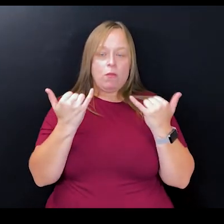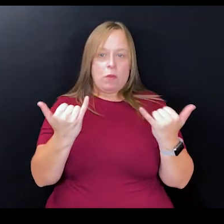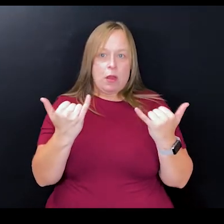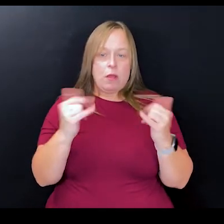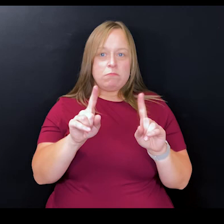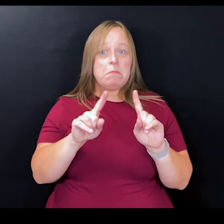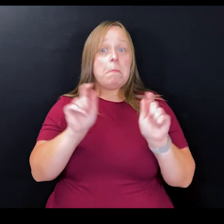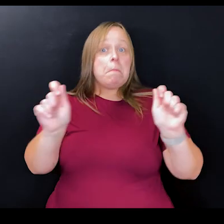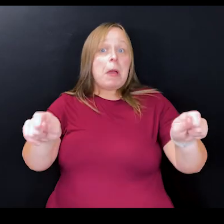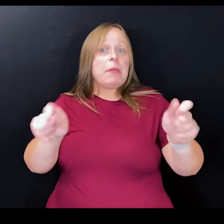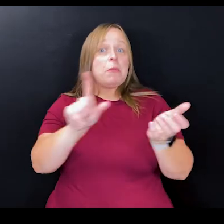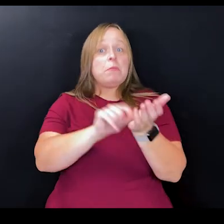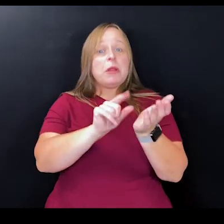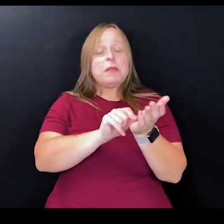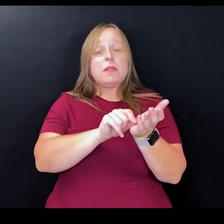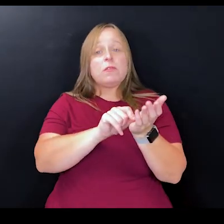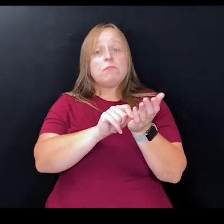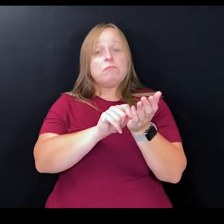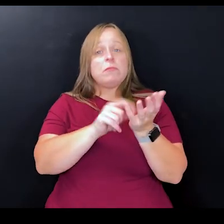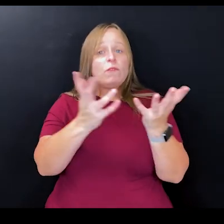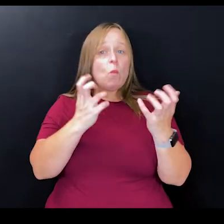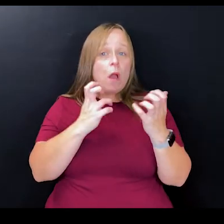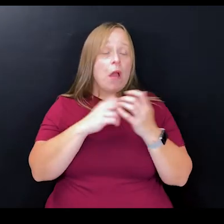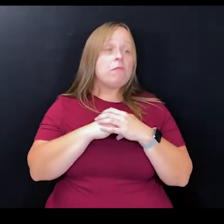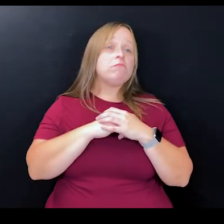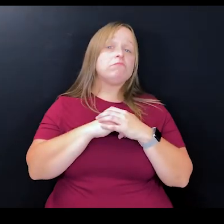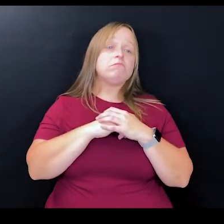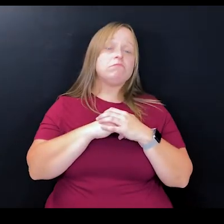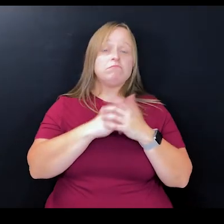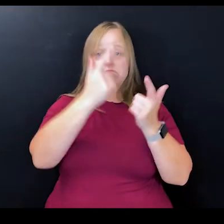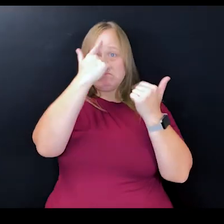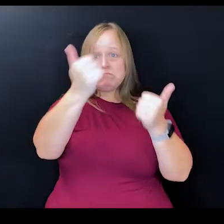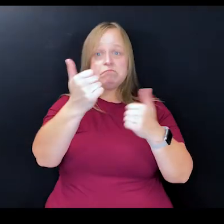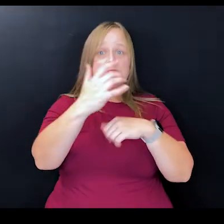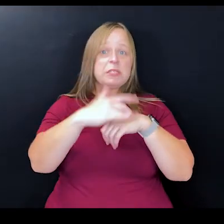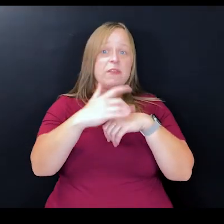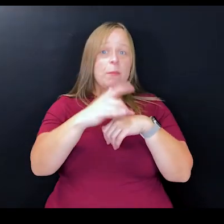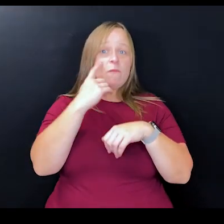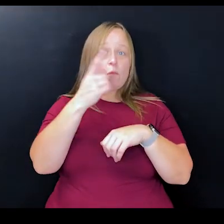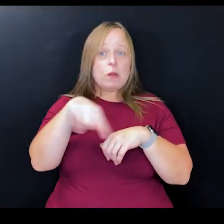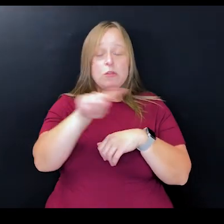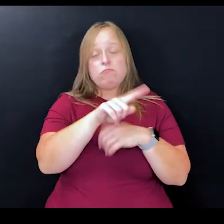but it could be printed if it needed to be, so that's available to folks too.